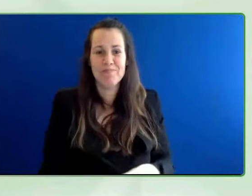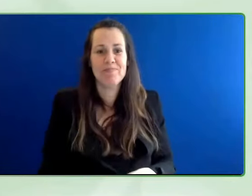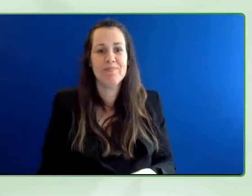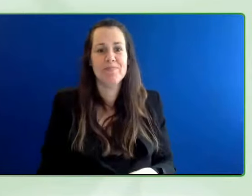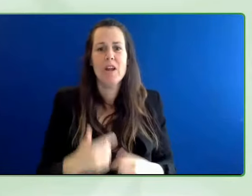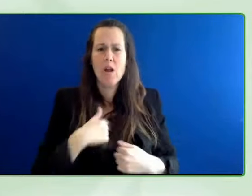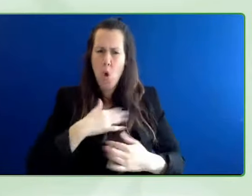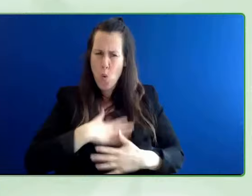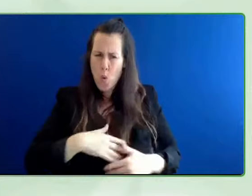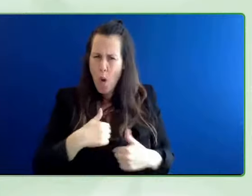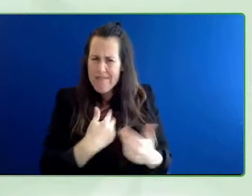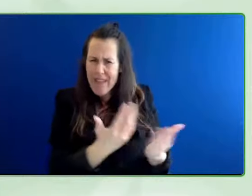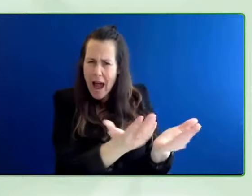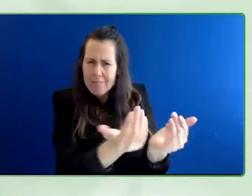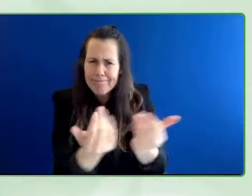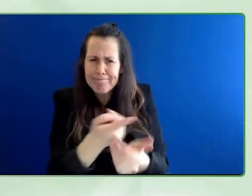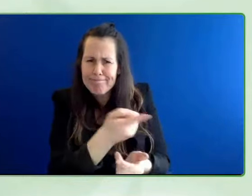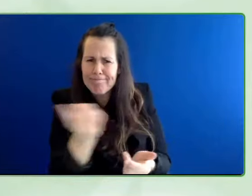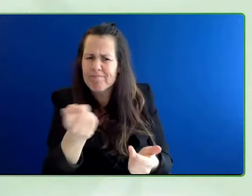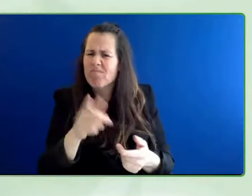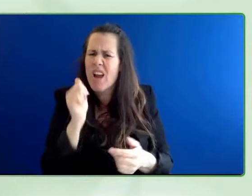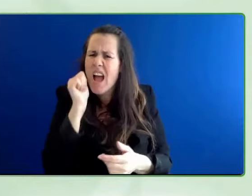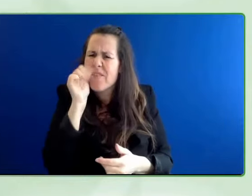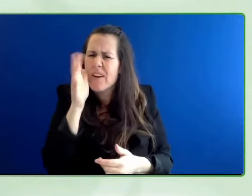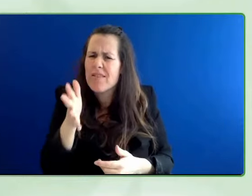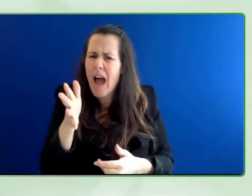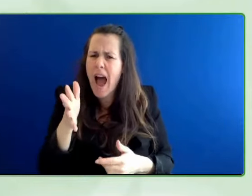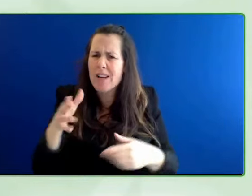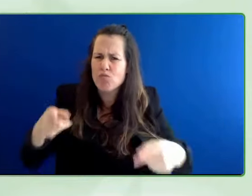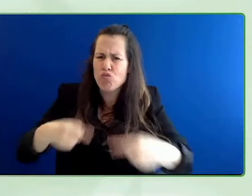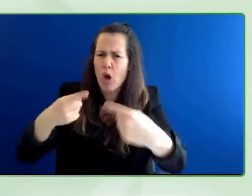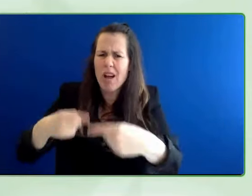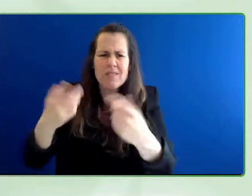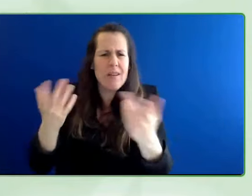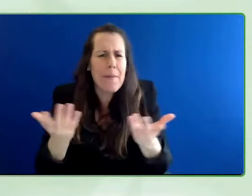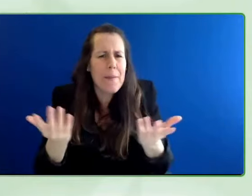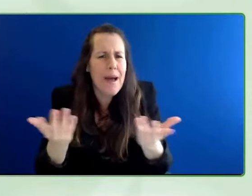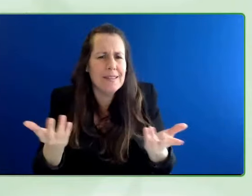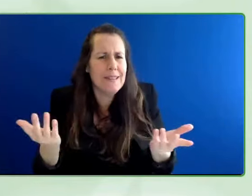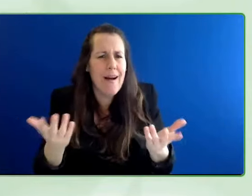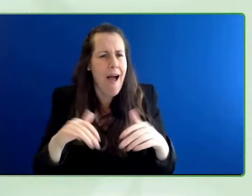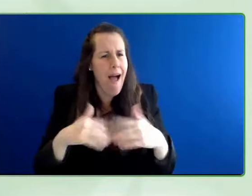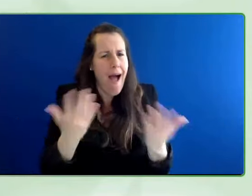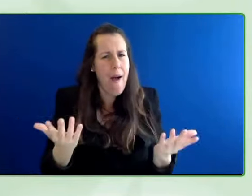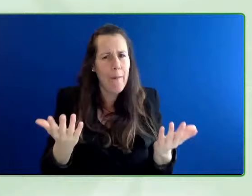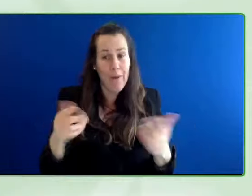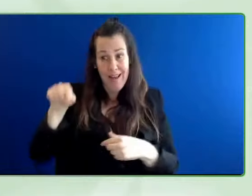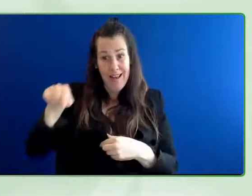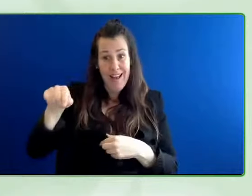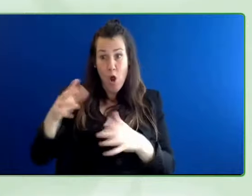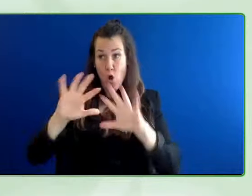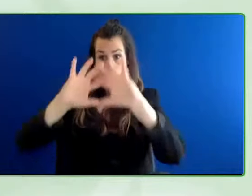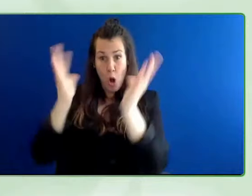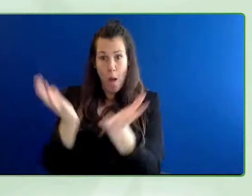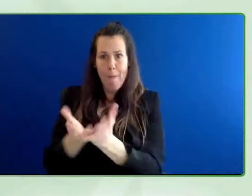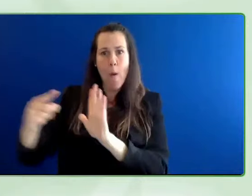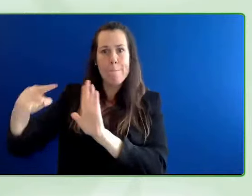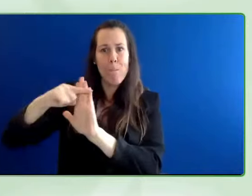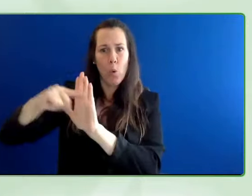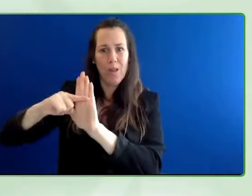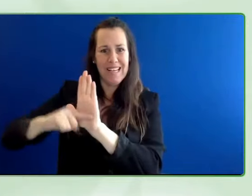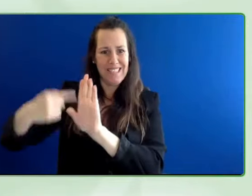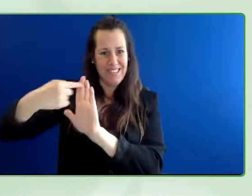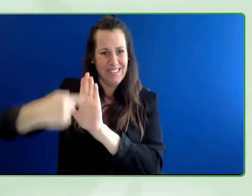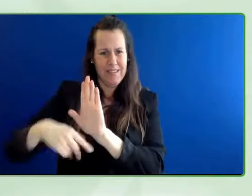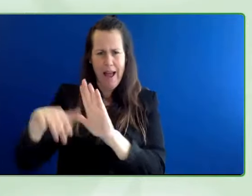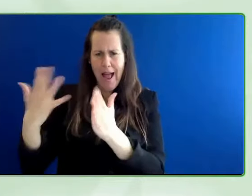I am director for research Centre for inclusion, and I'm from Vietnam.